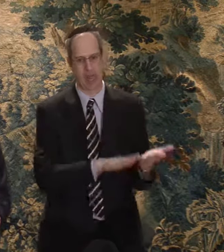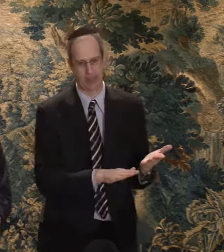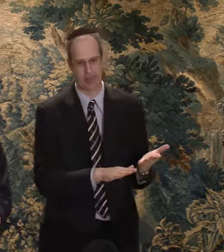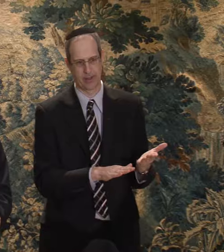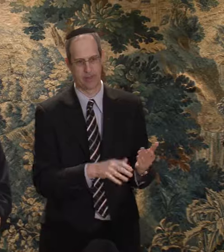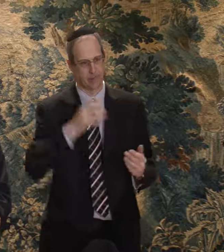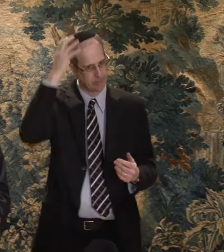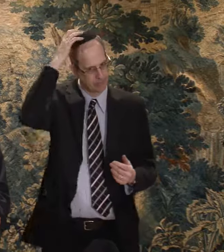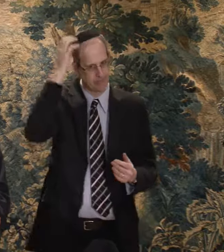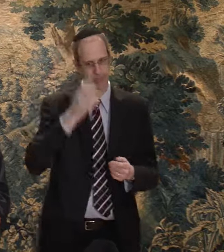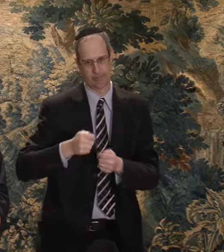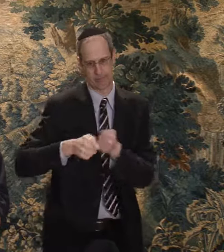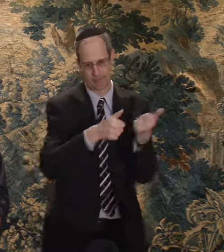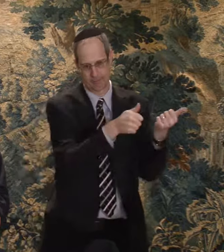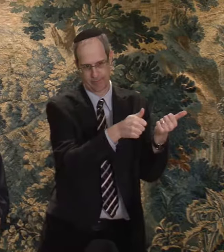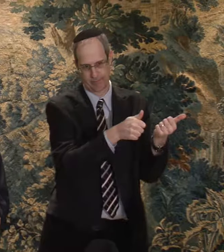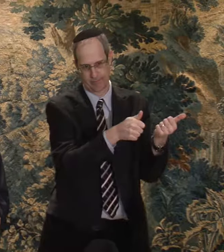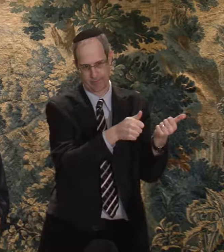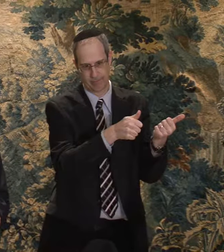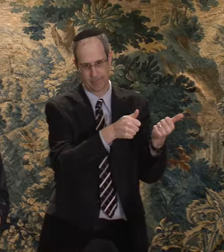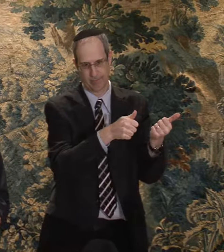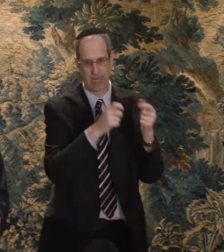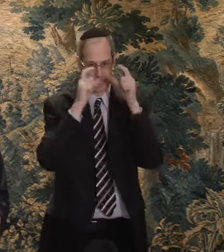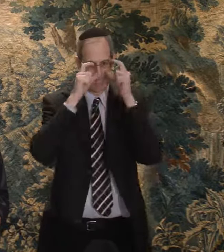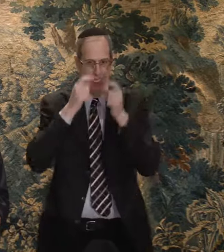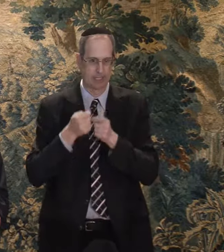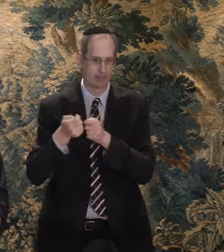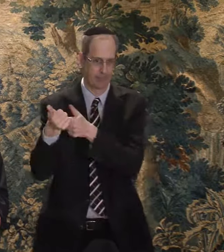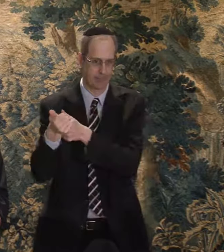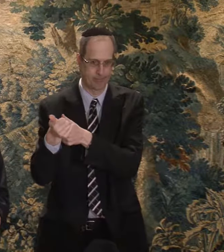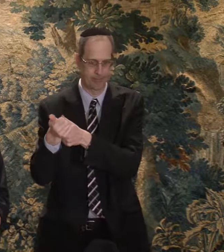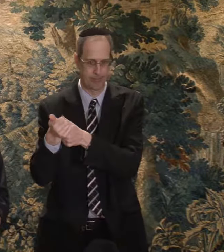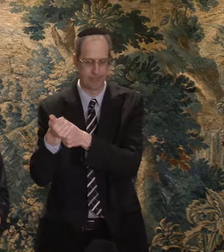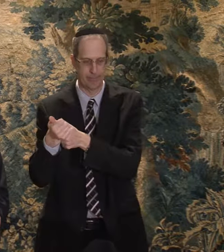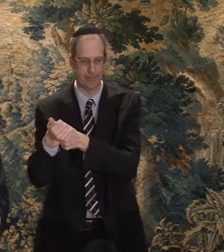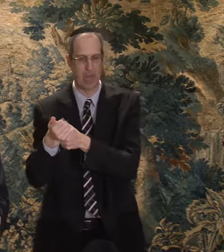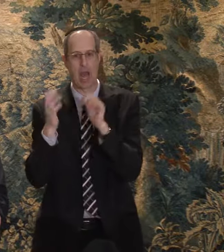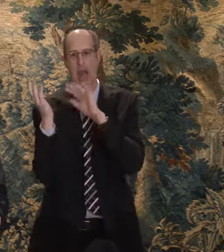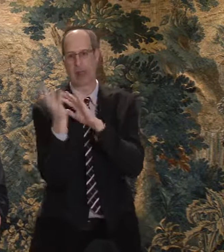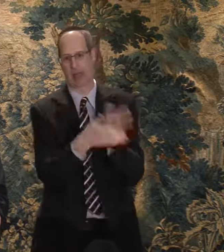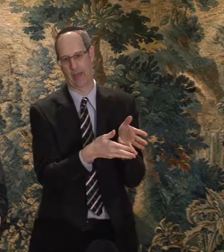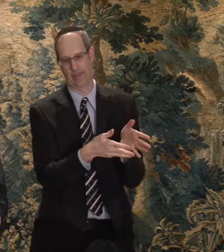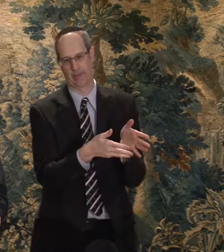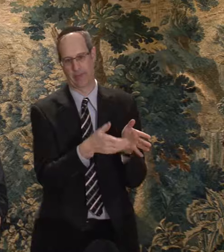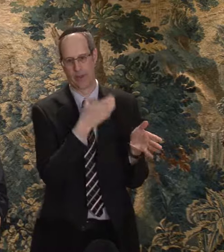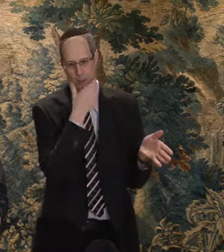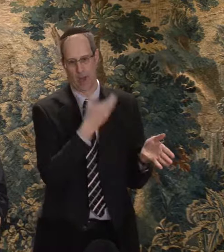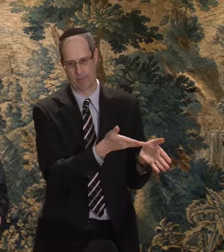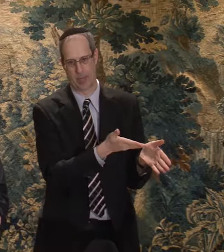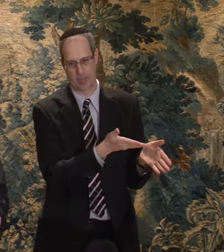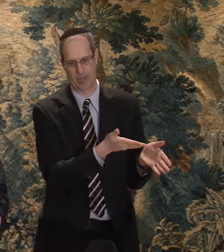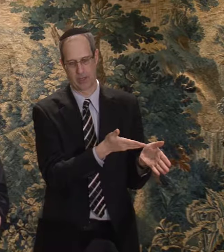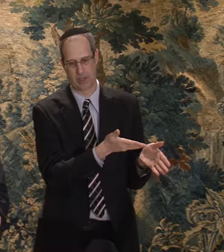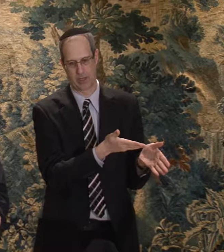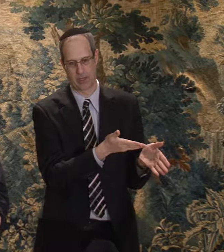yarmulke and they took away his glasses and they left him there now they say